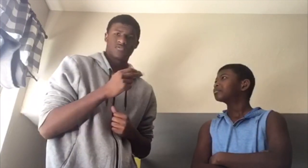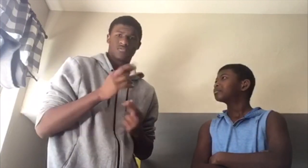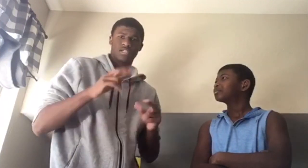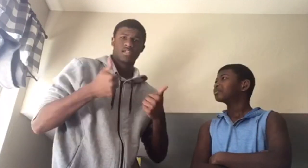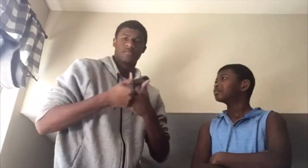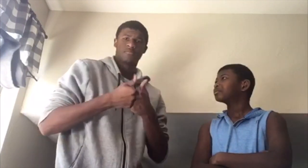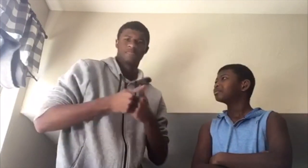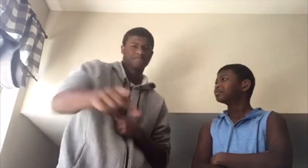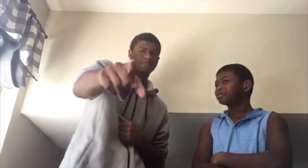Ready for the game?